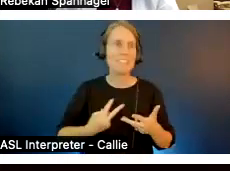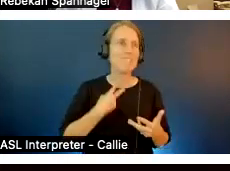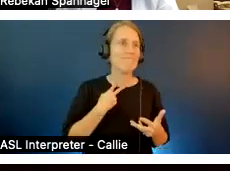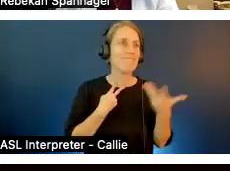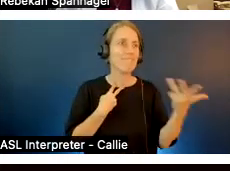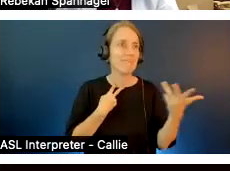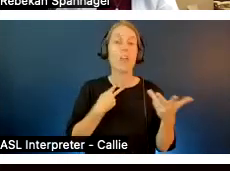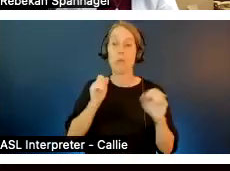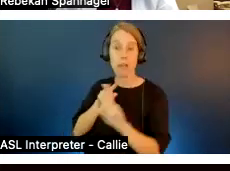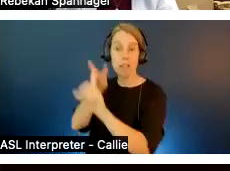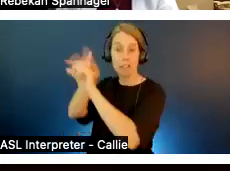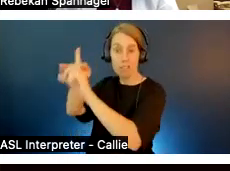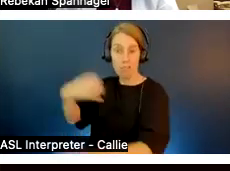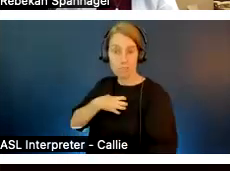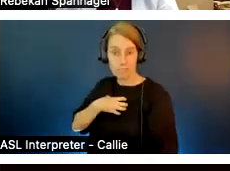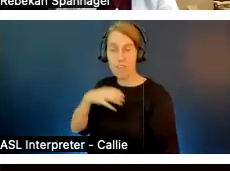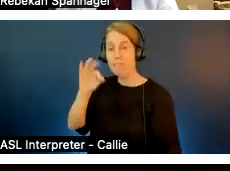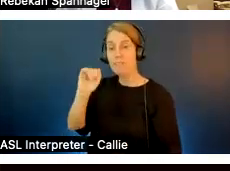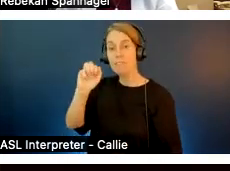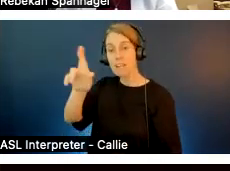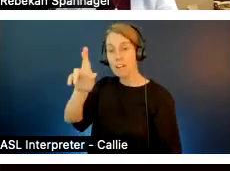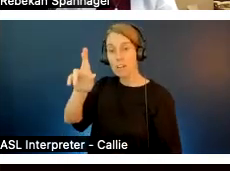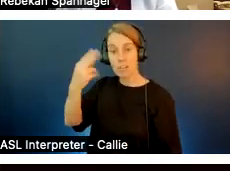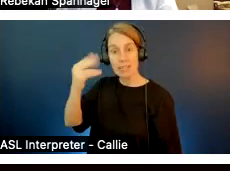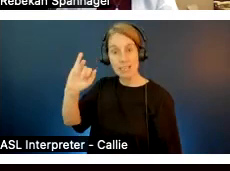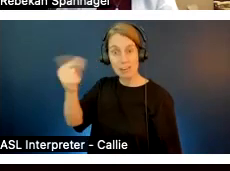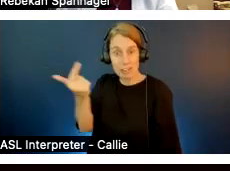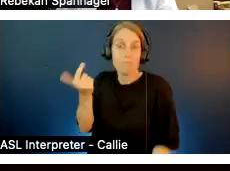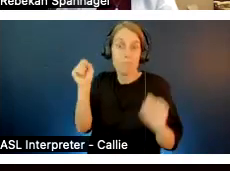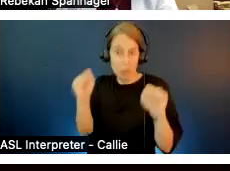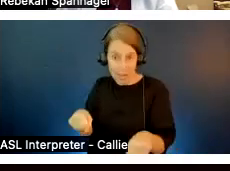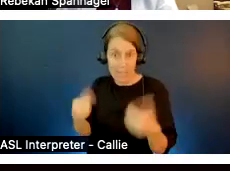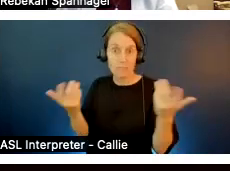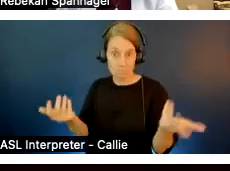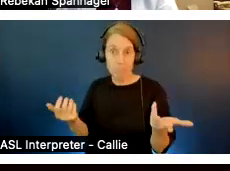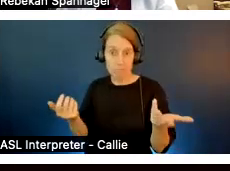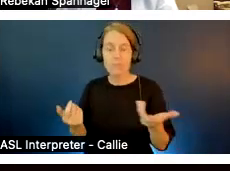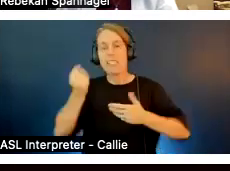you know you need it any time that you believe you are being denied a service that you have requested